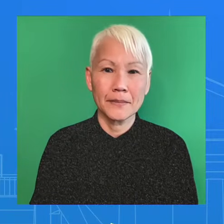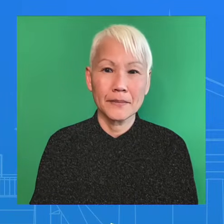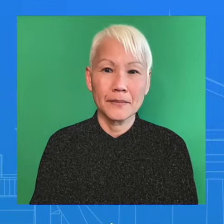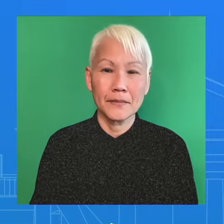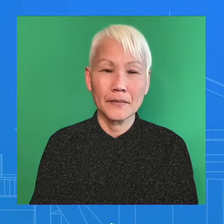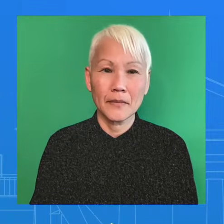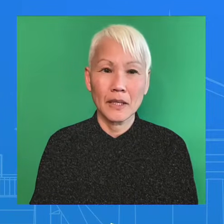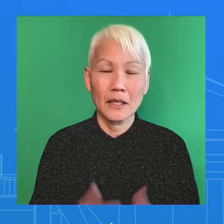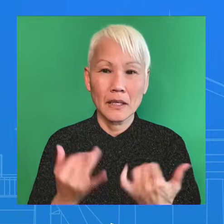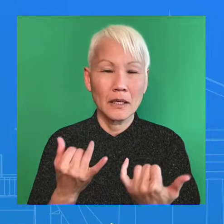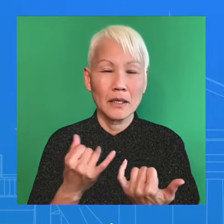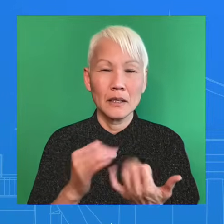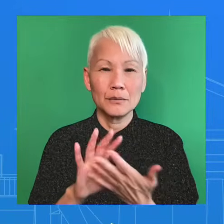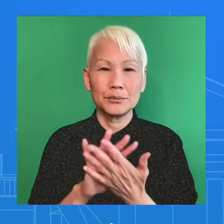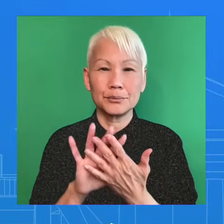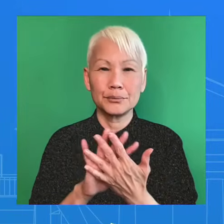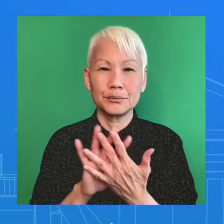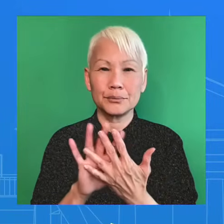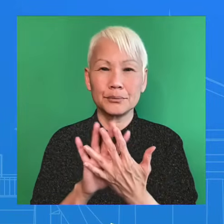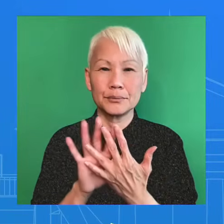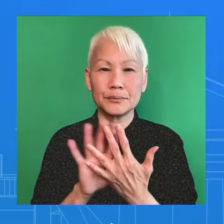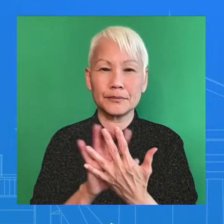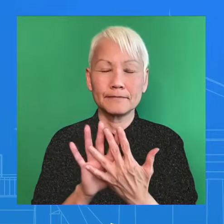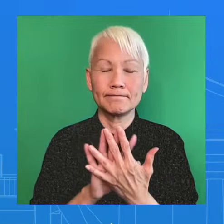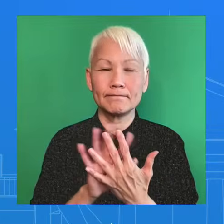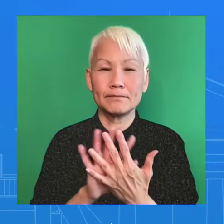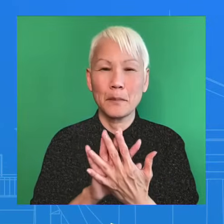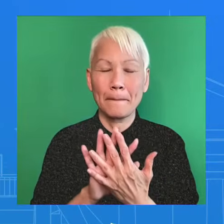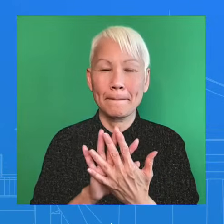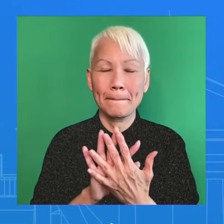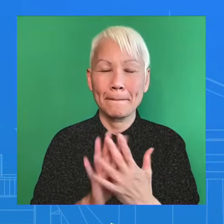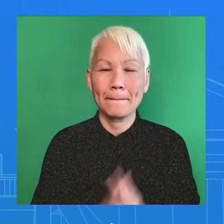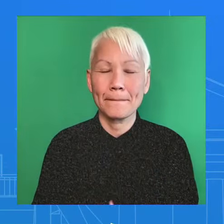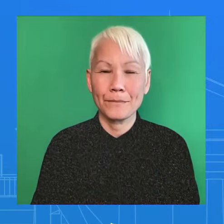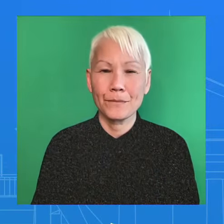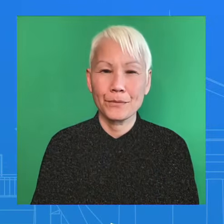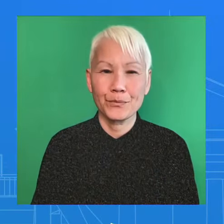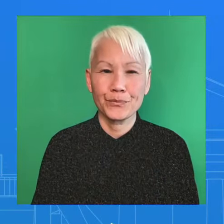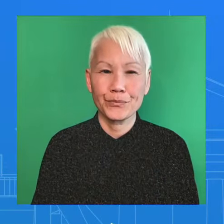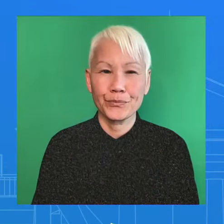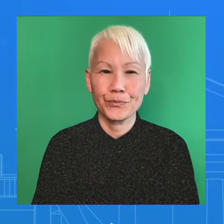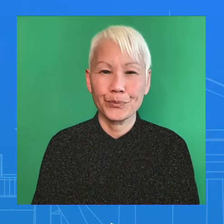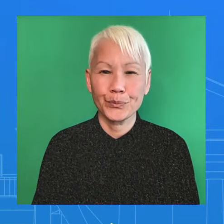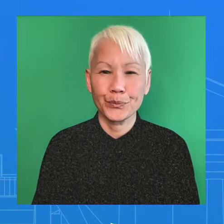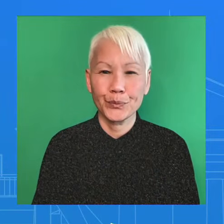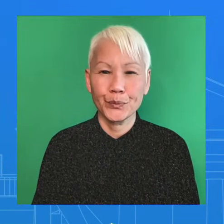by Bangladesh Prime Minister Sheikh Hasina. Also urged President Biden for measures,